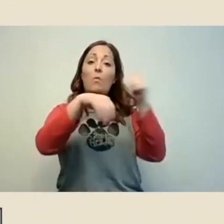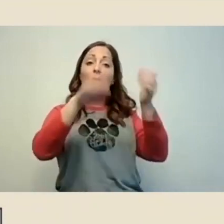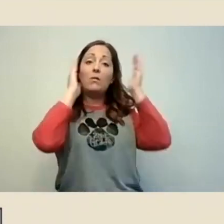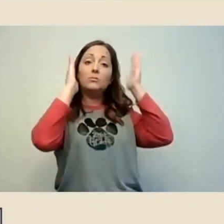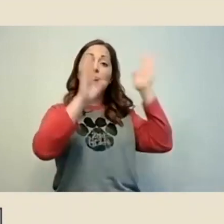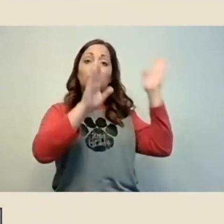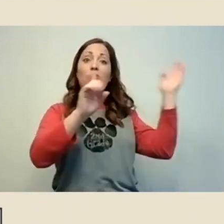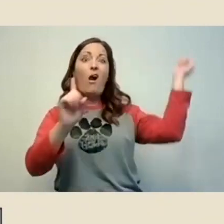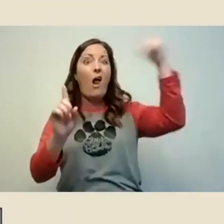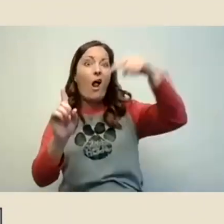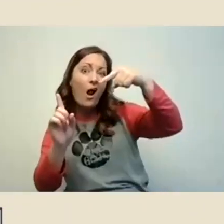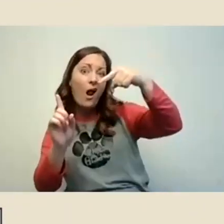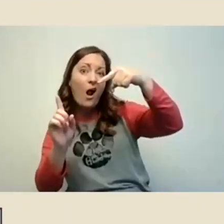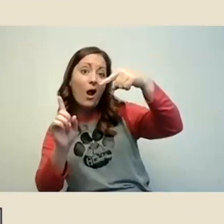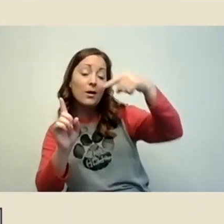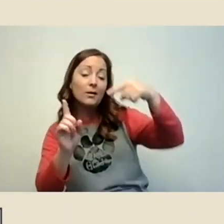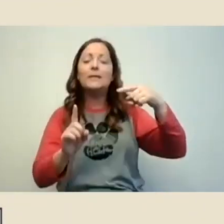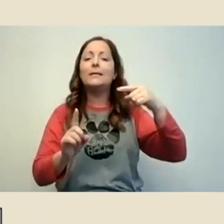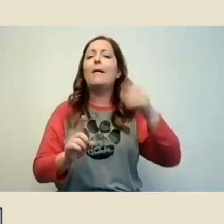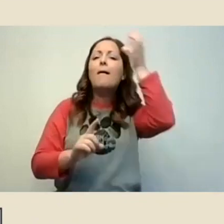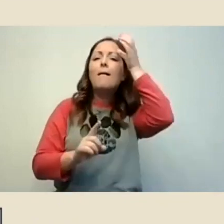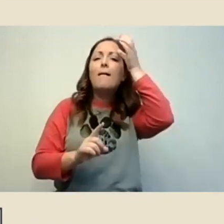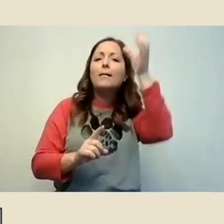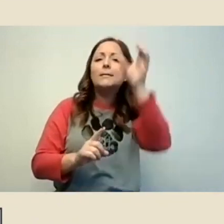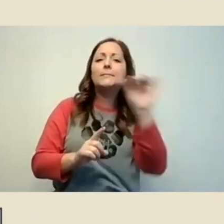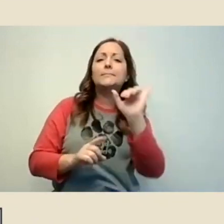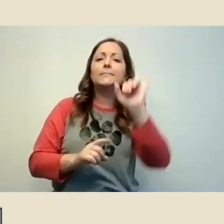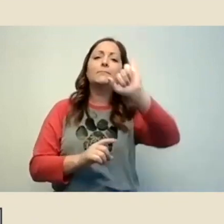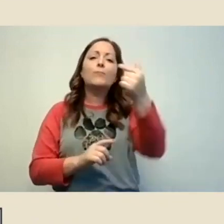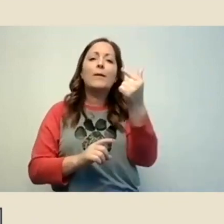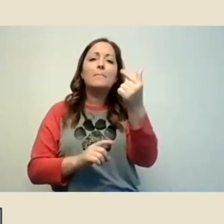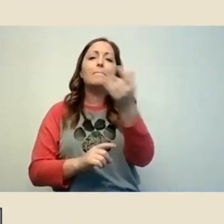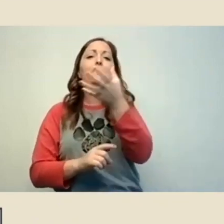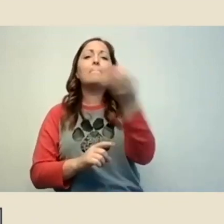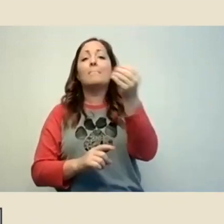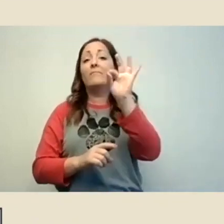Next is tagging. Tagging is also a nice way to call attention to something.